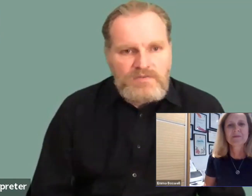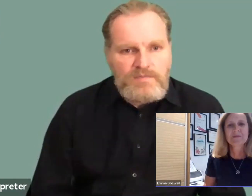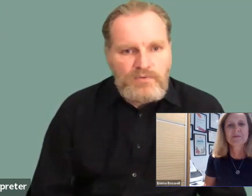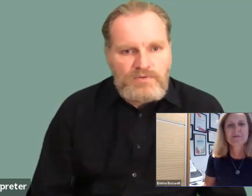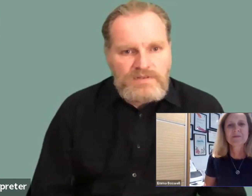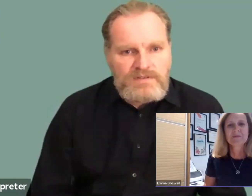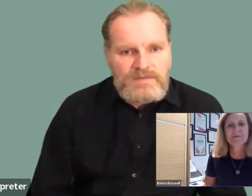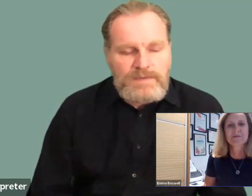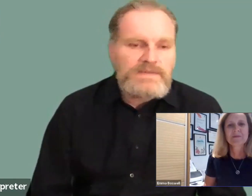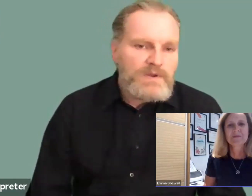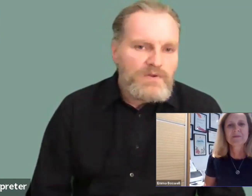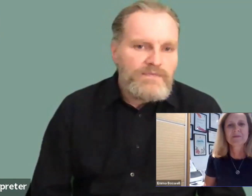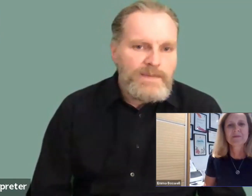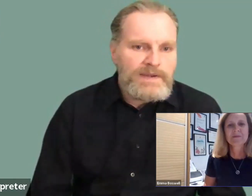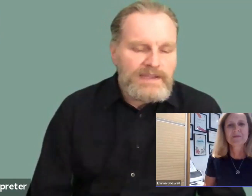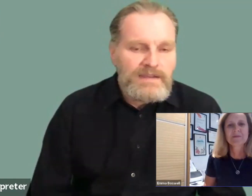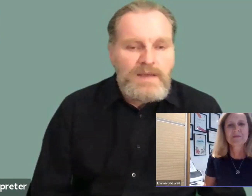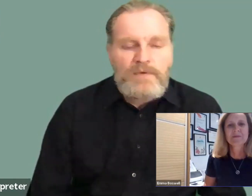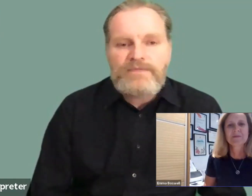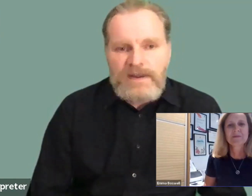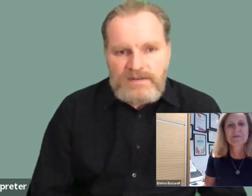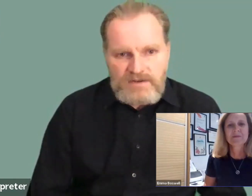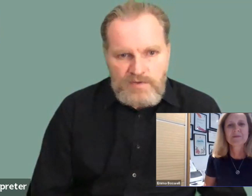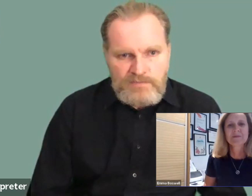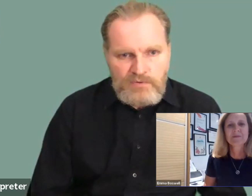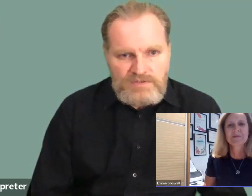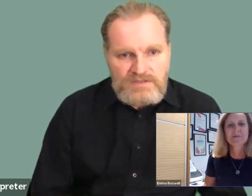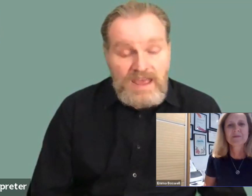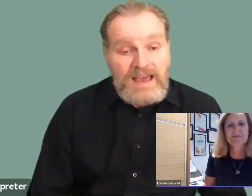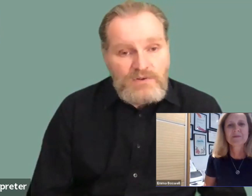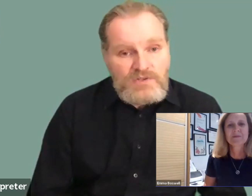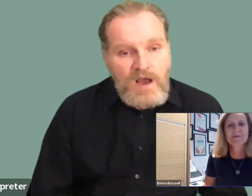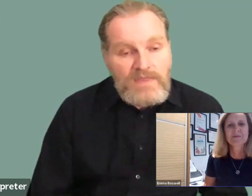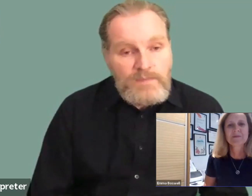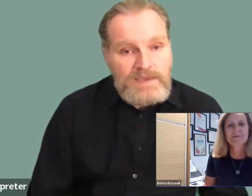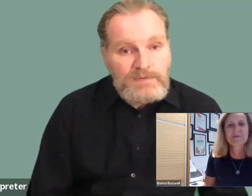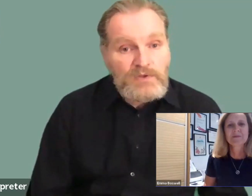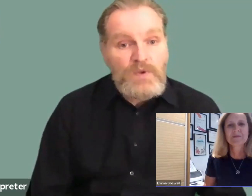are important. I mean, I've spoken of family, but friends are important. And also, other people who